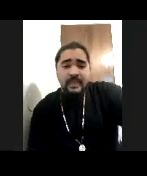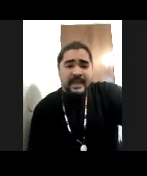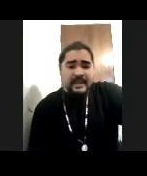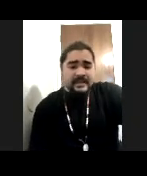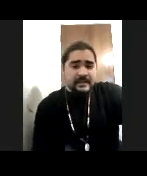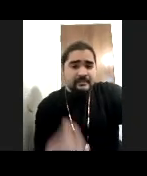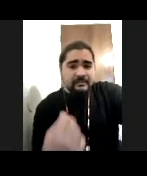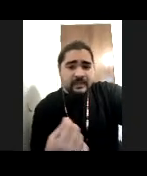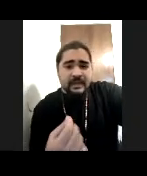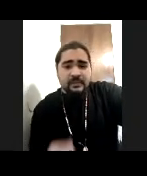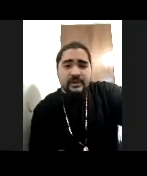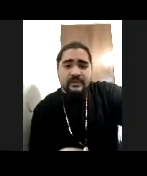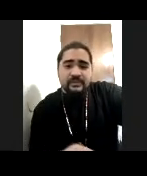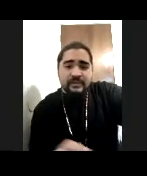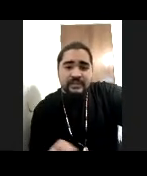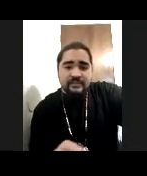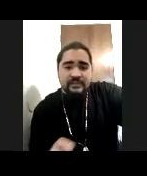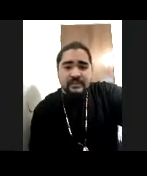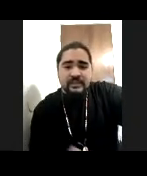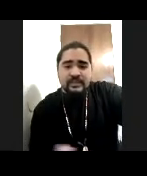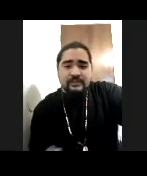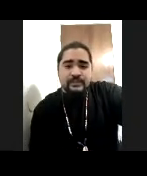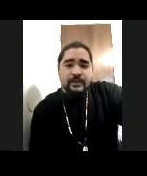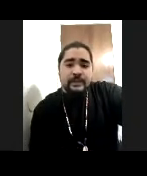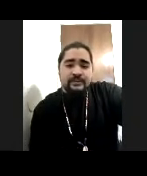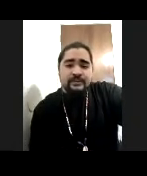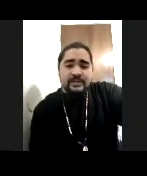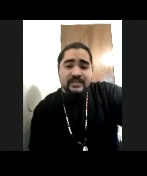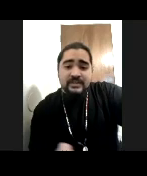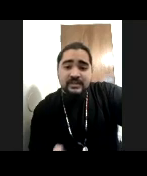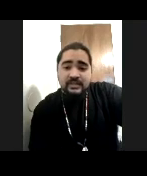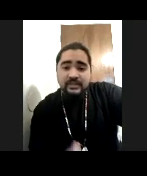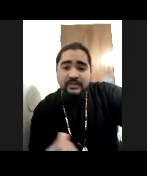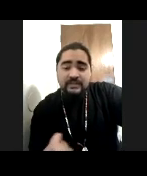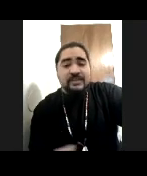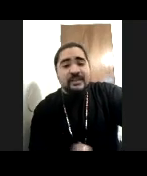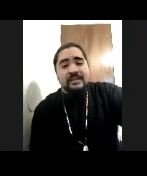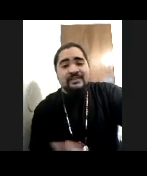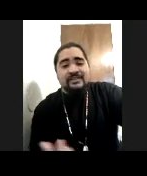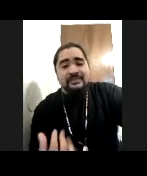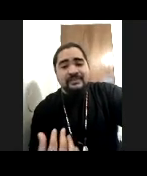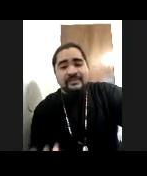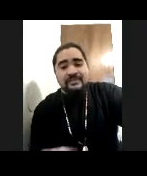And I kind of want it also like touch on the the visible opportunities that are clearly communicated to students.